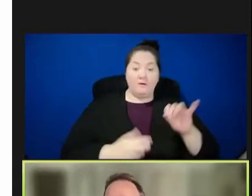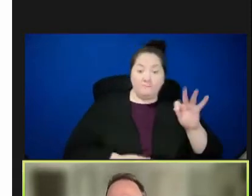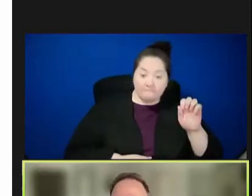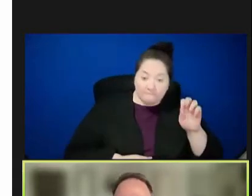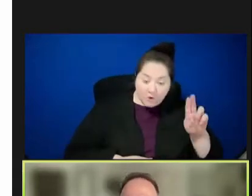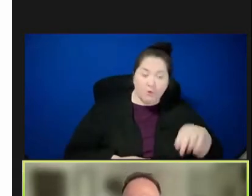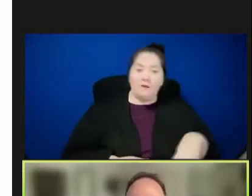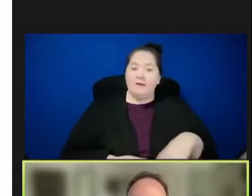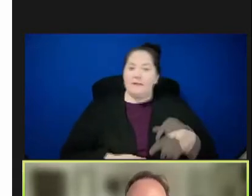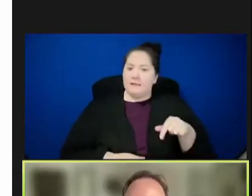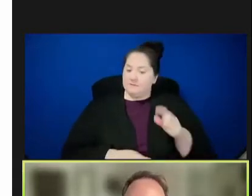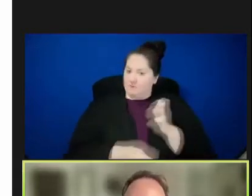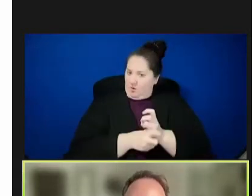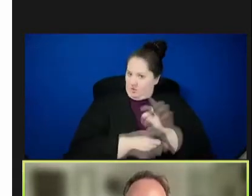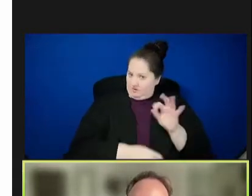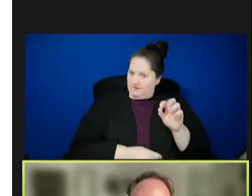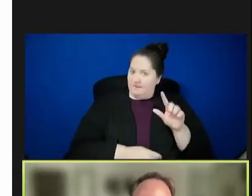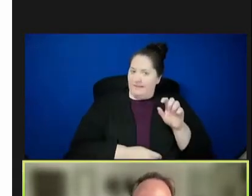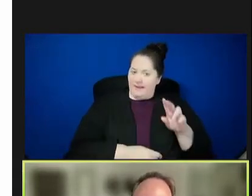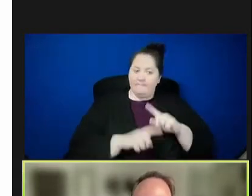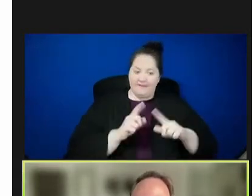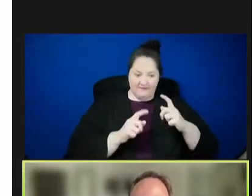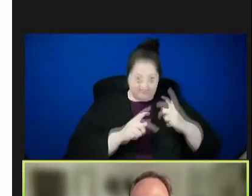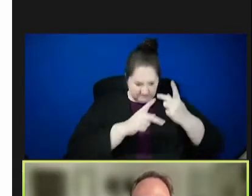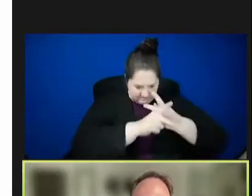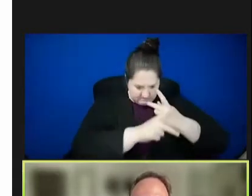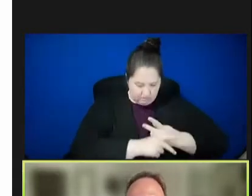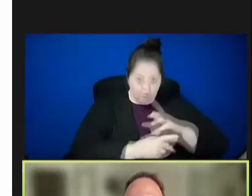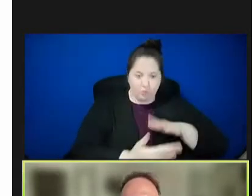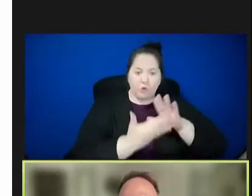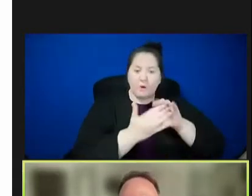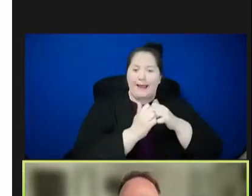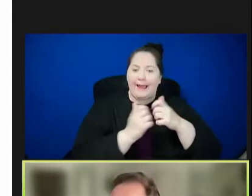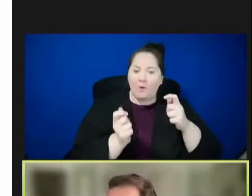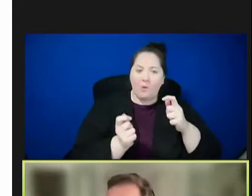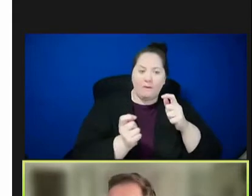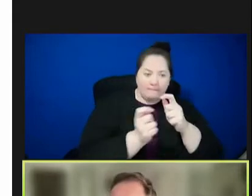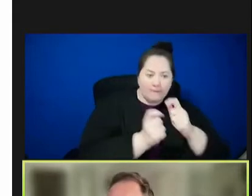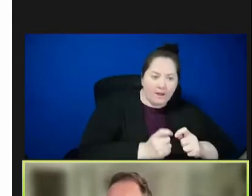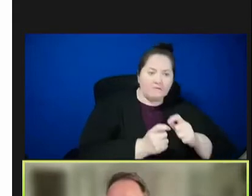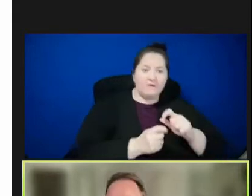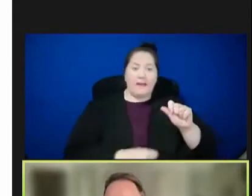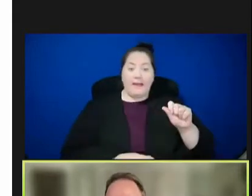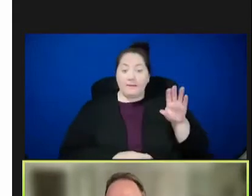this gave a computational approach for modifying antibodies and underlies their ability to design